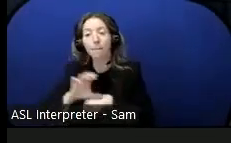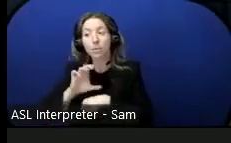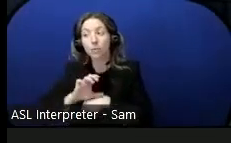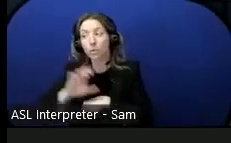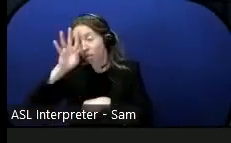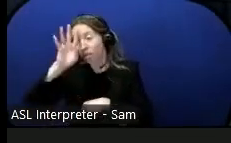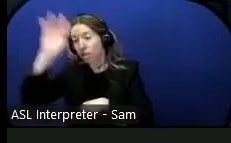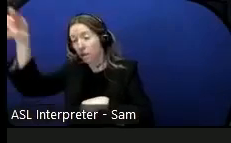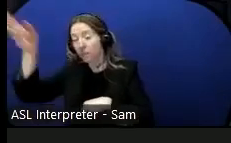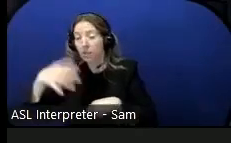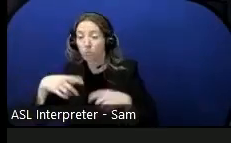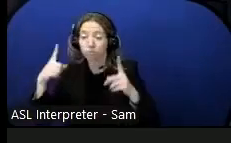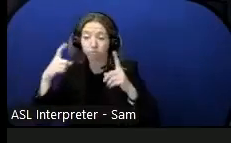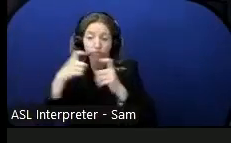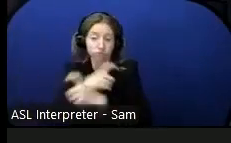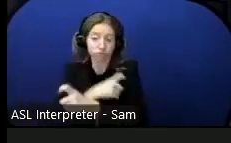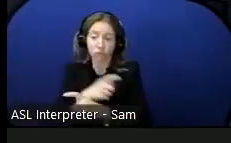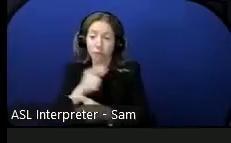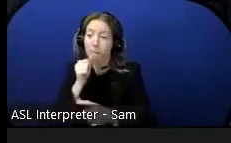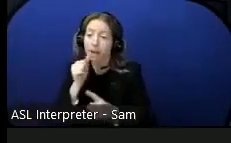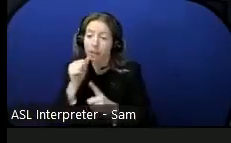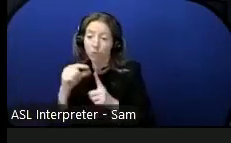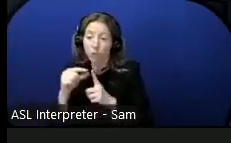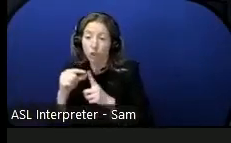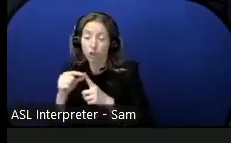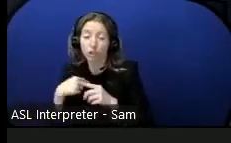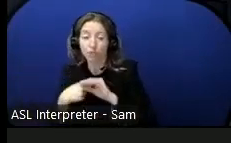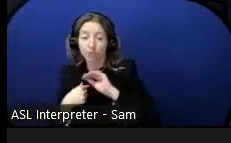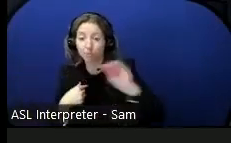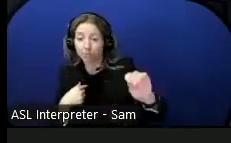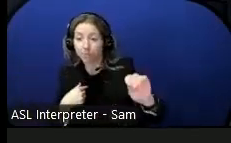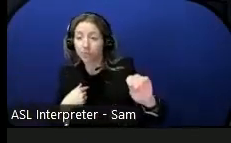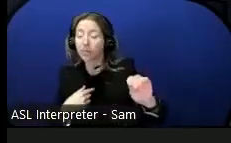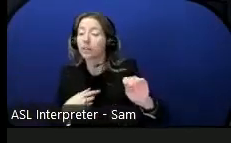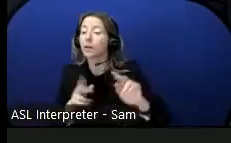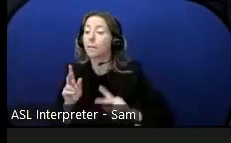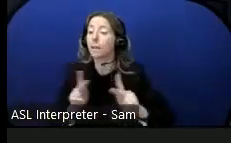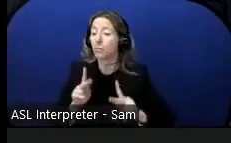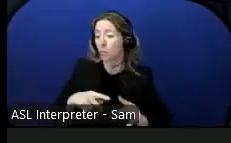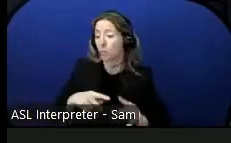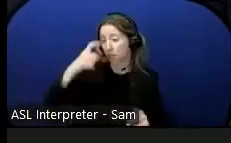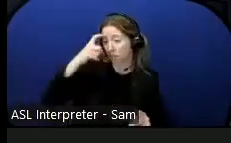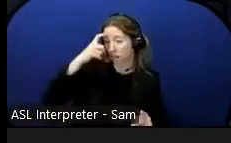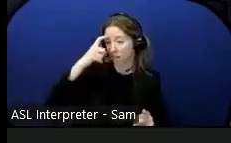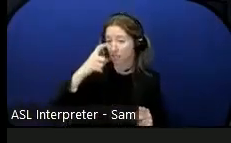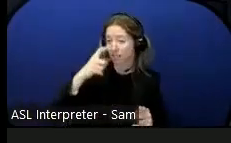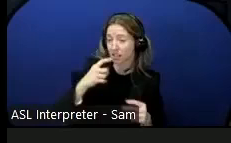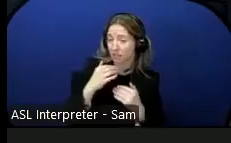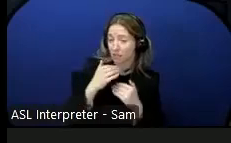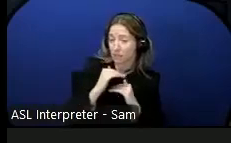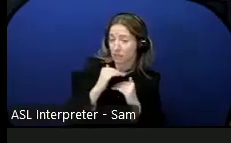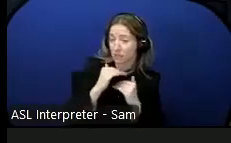People with cognitive disabilities rely on them because they might not remember all the information or they might have trouble understanding what information goes where,